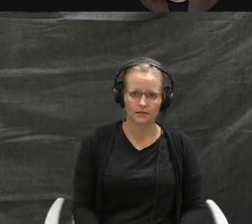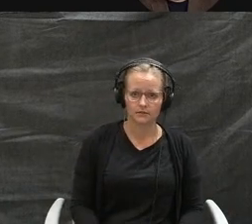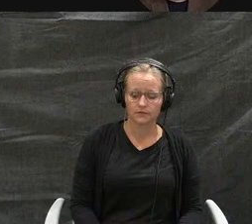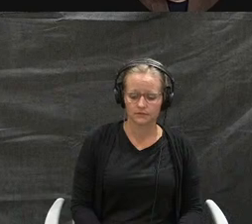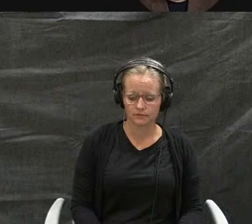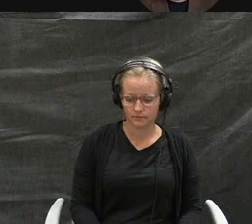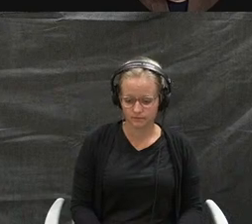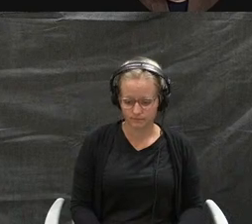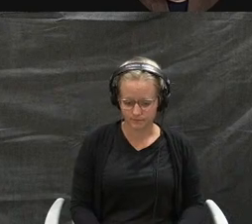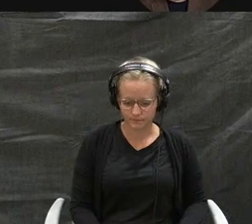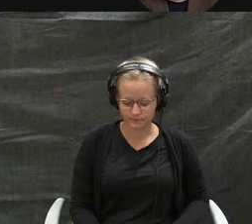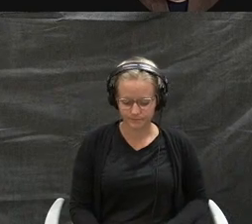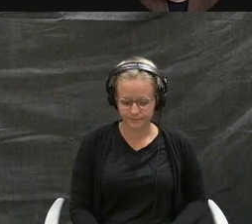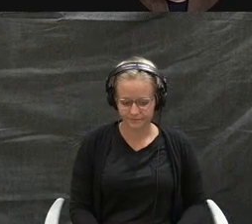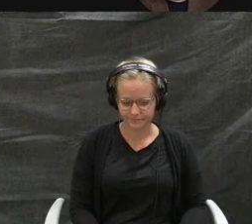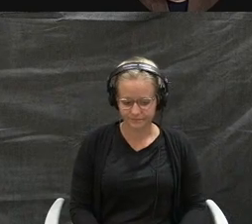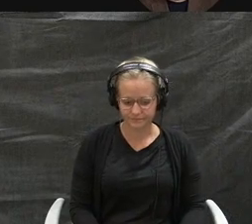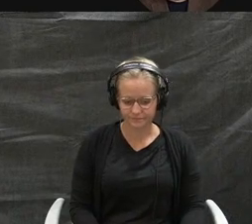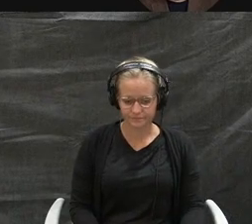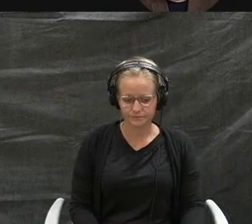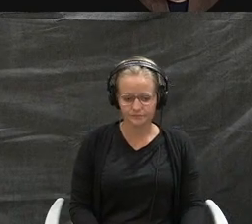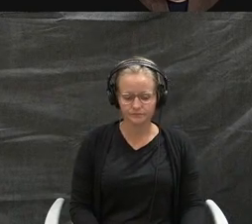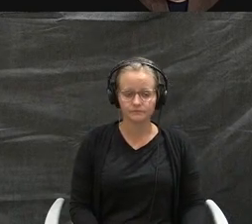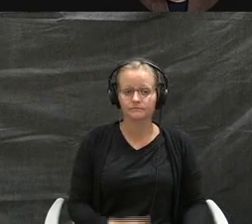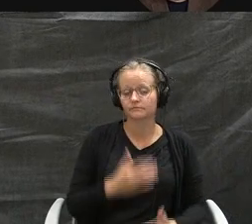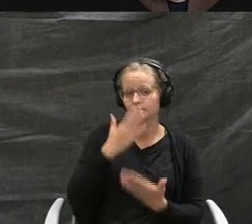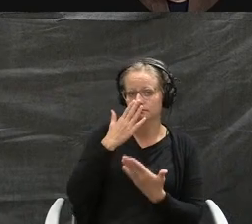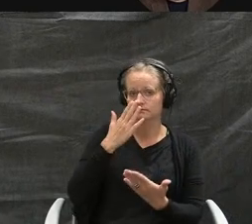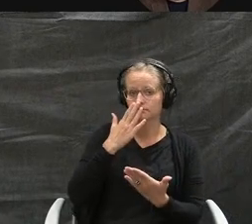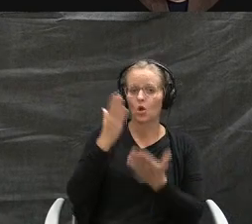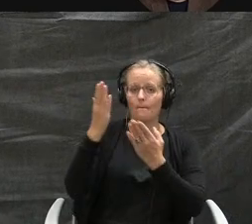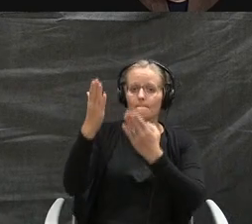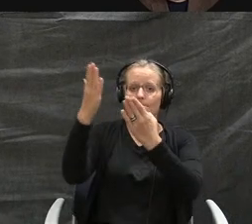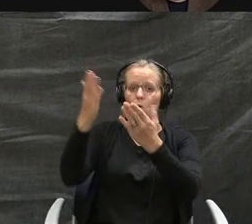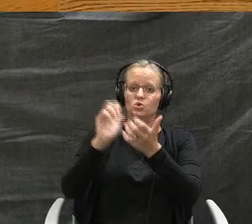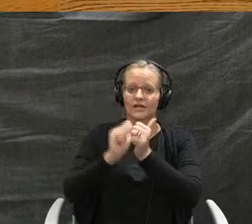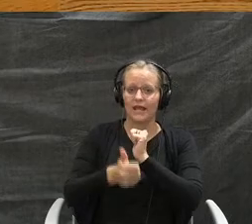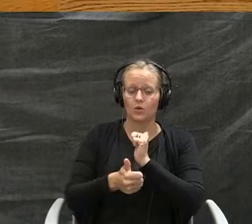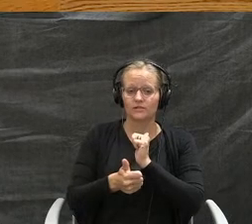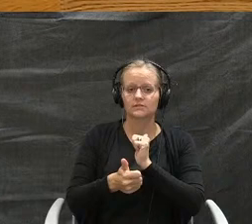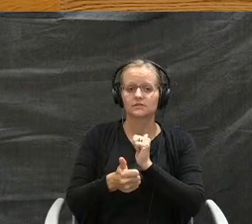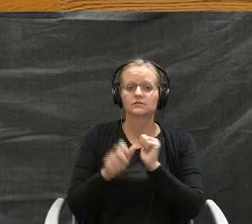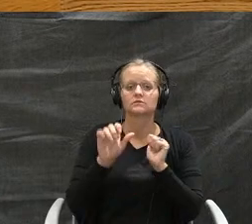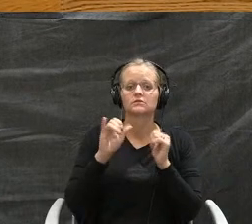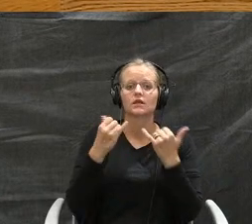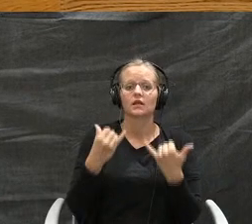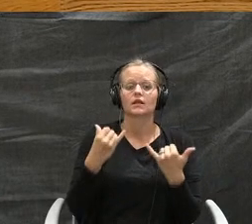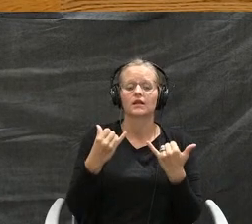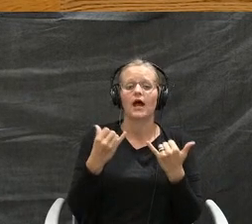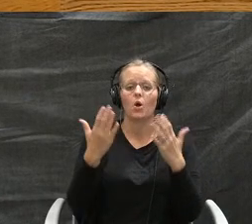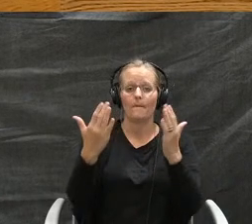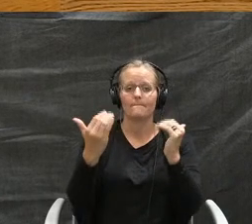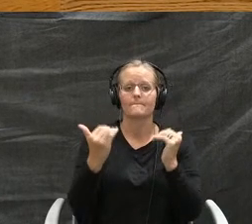Hi. Motion carries, so we're going to move along to the next